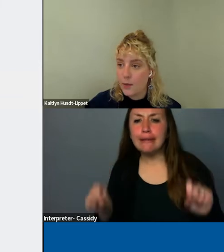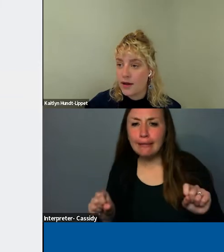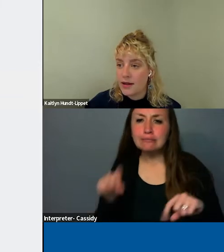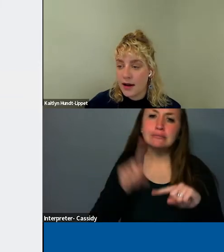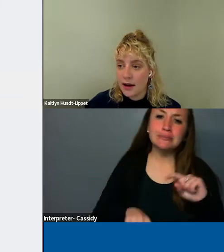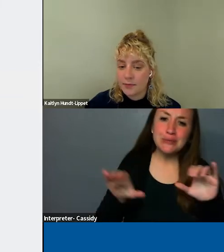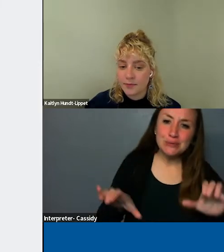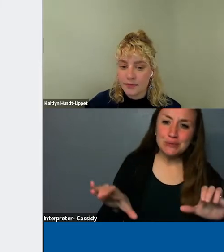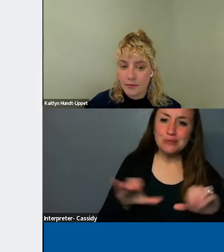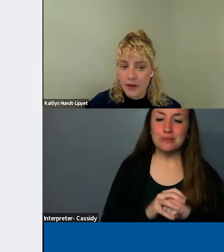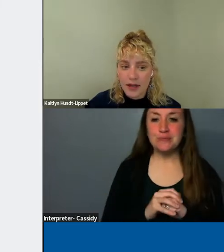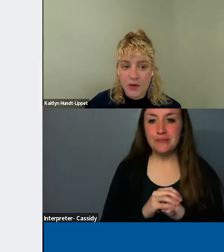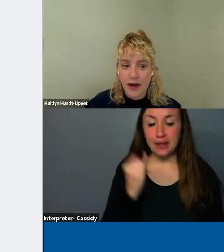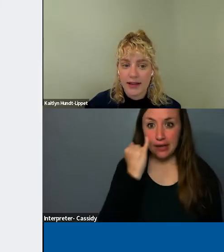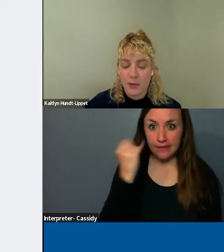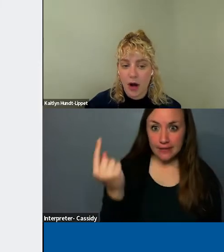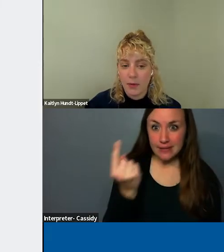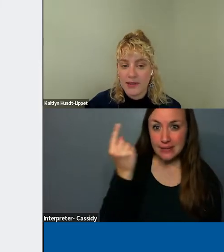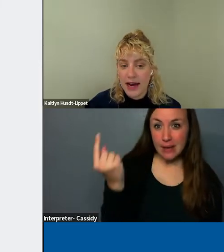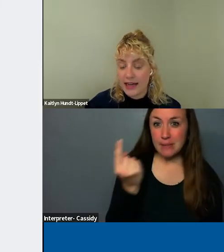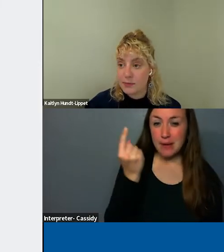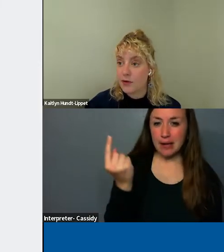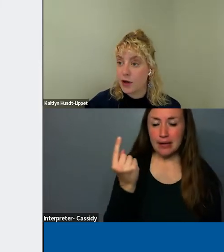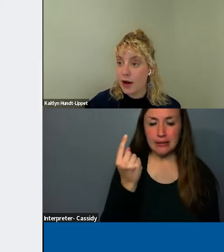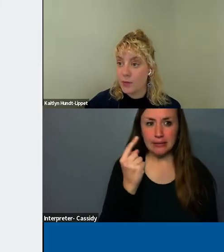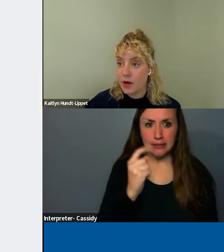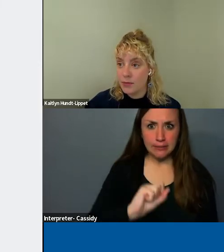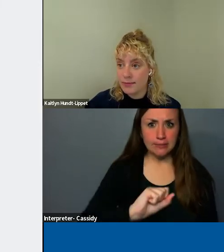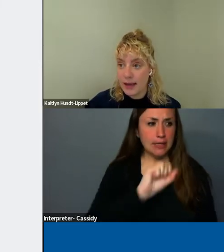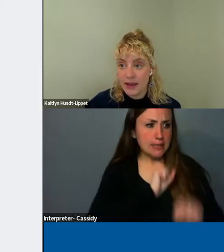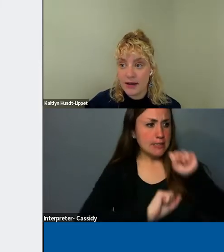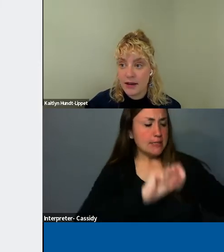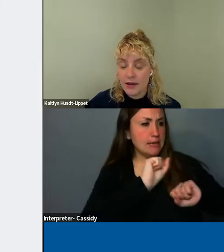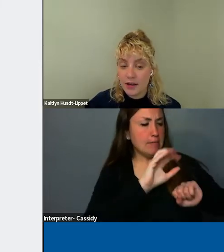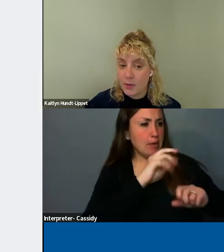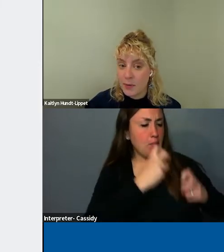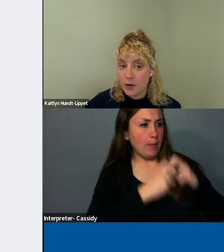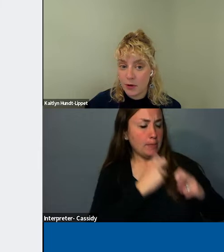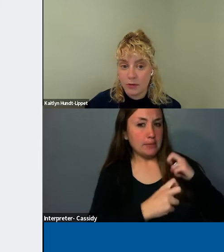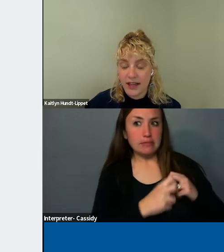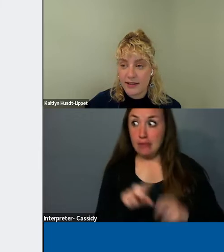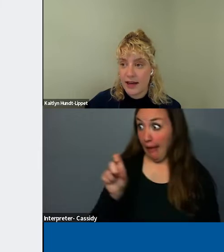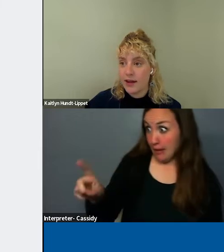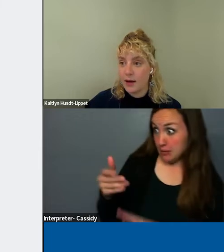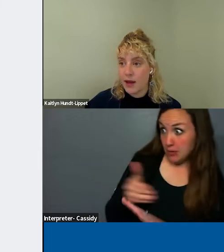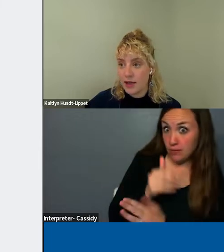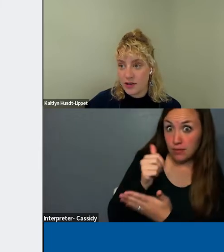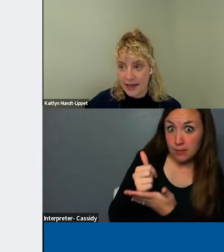If someone is running into problems, ask before you help them. Maybe, there's a lot of people who like to navigate a page